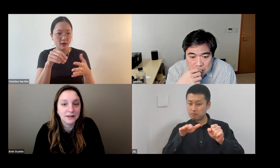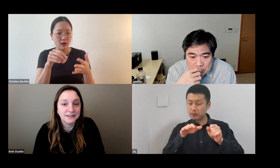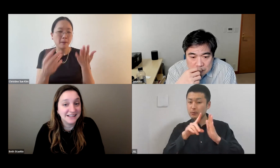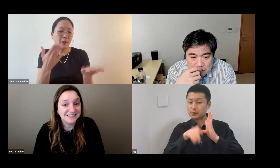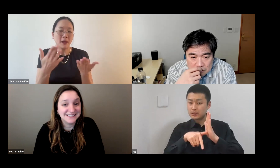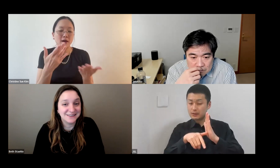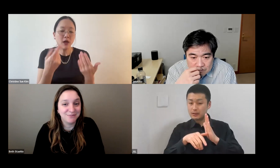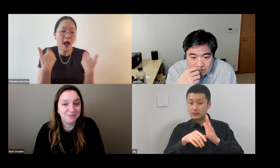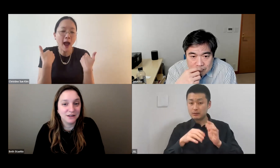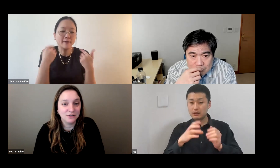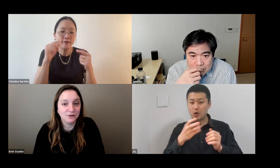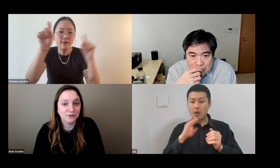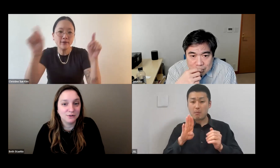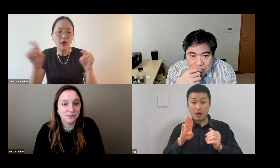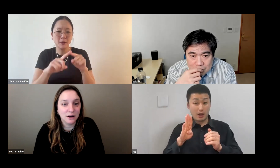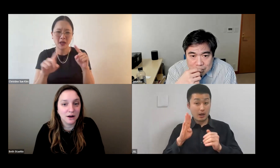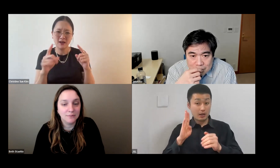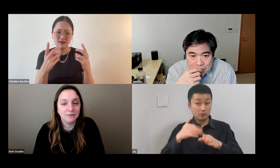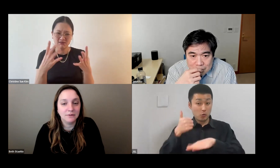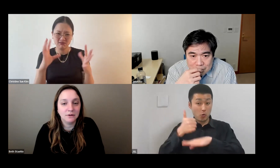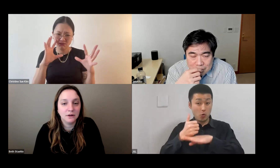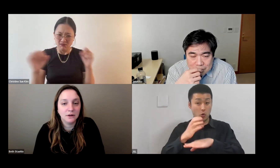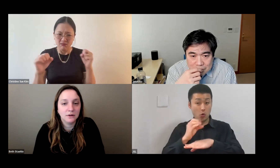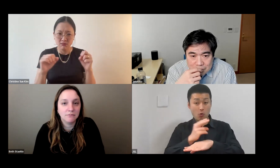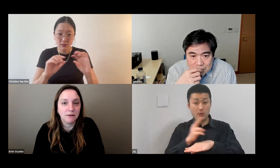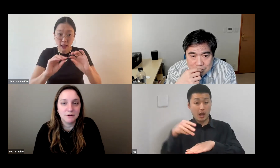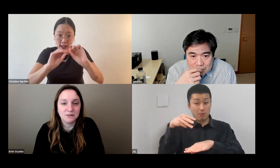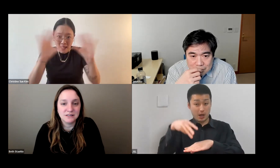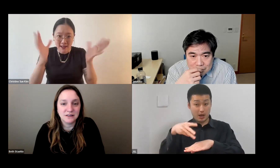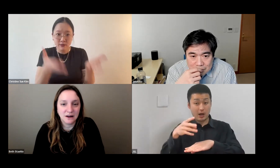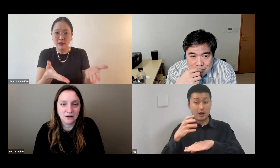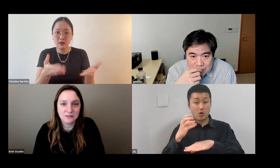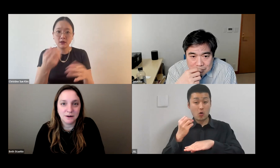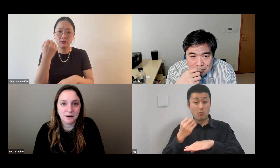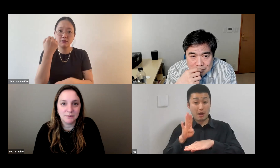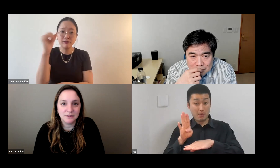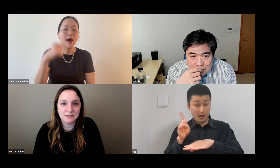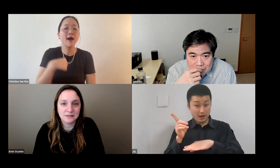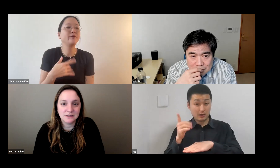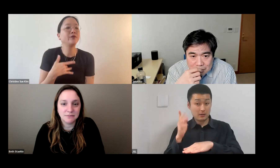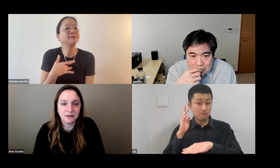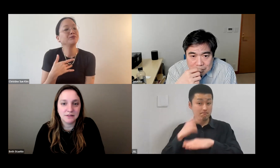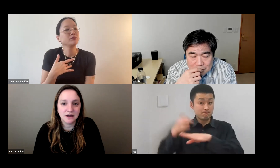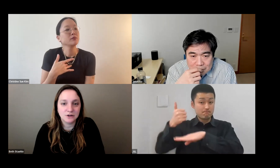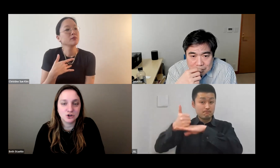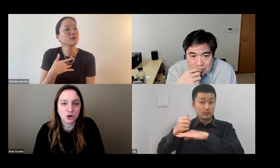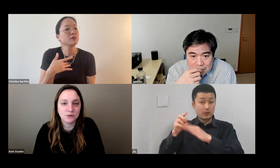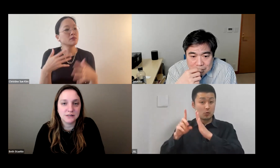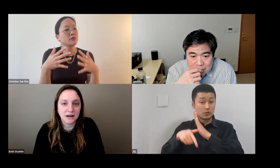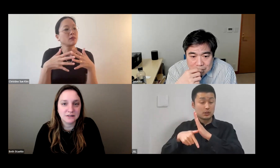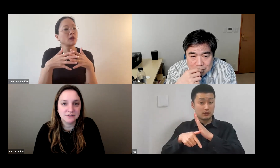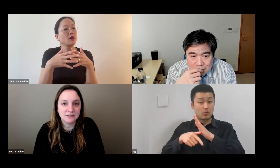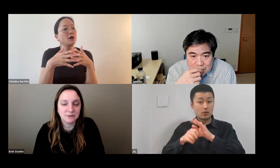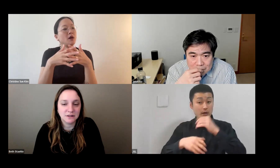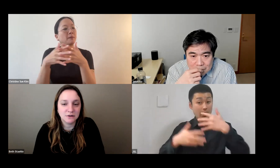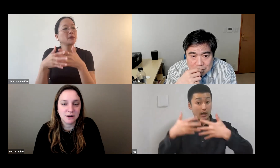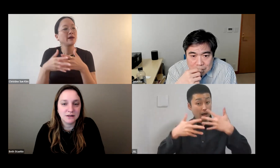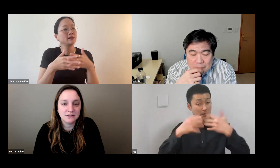That's something new. I mean, maybe you'd see that elsewhere. But this is something that shows the activism in the U.S.